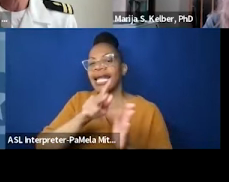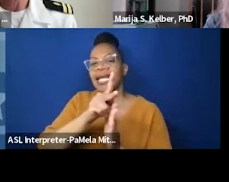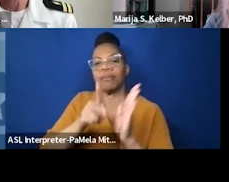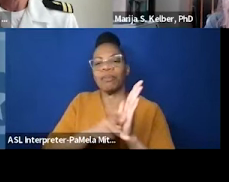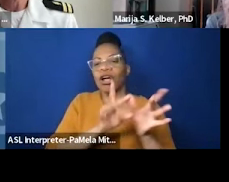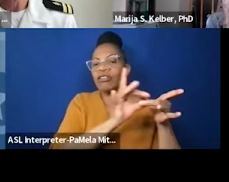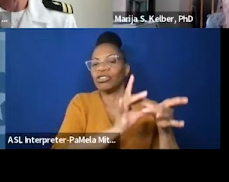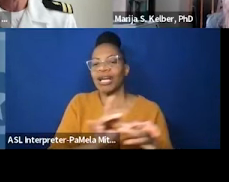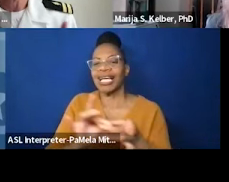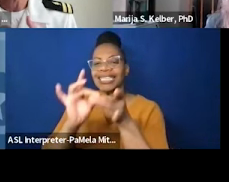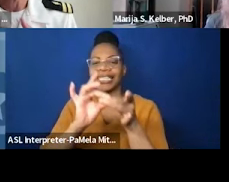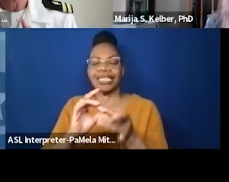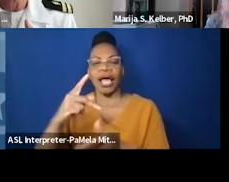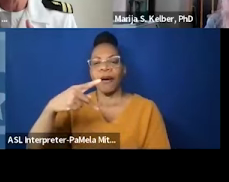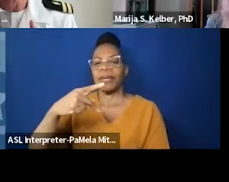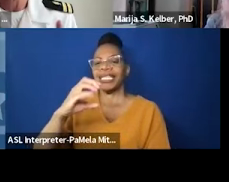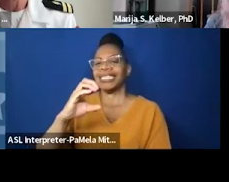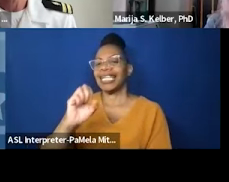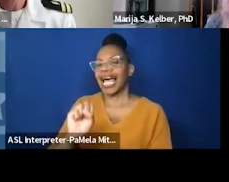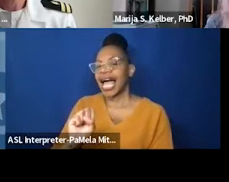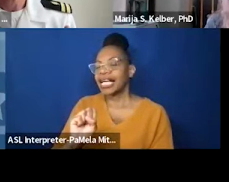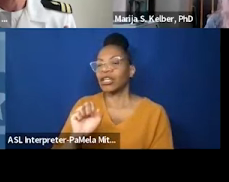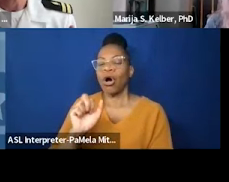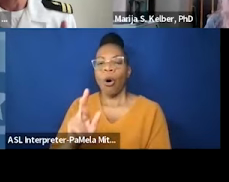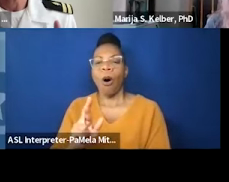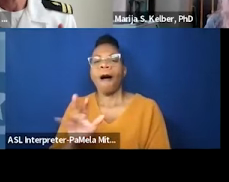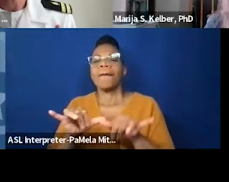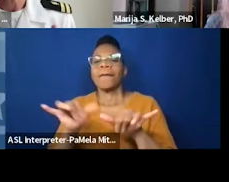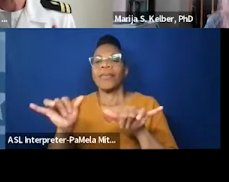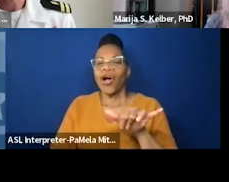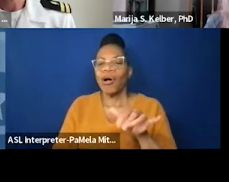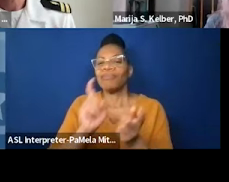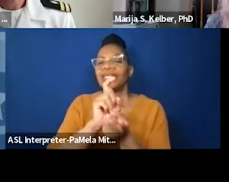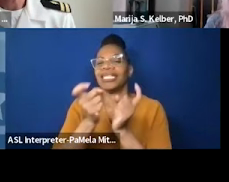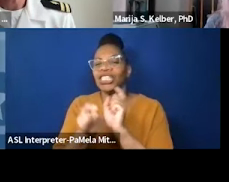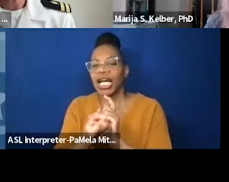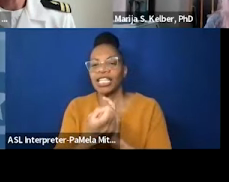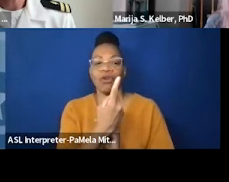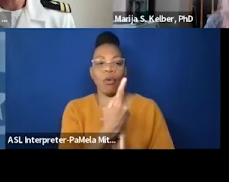So that's PCSing or permanent change of station from one command to another,